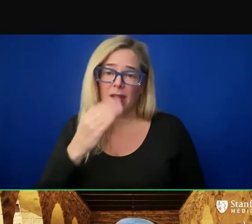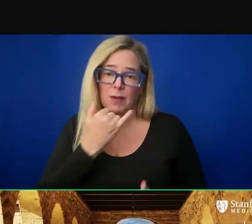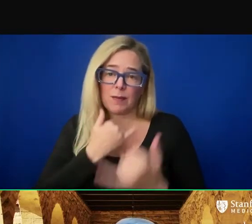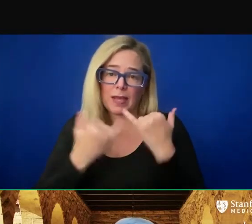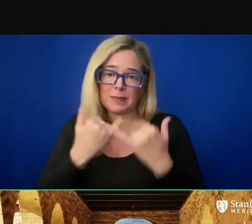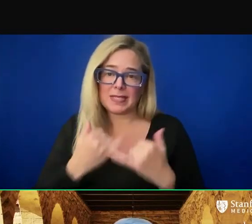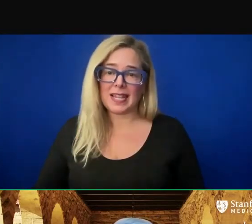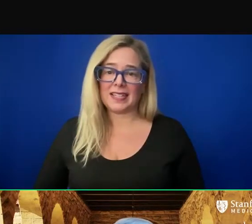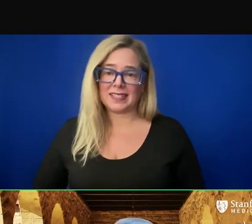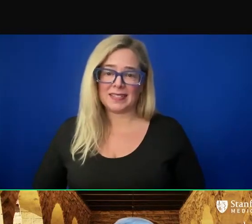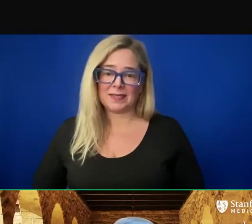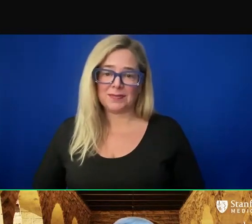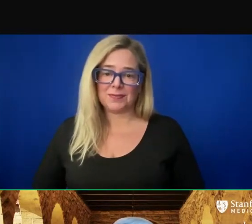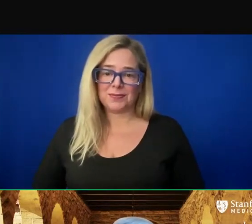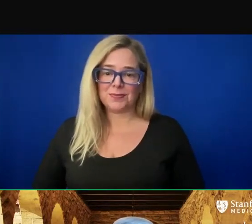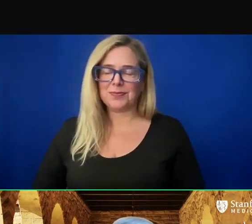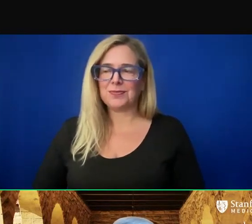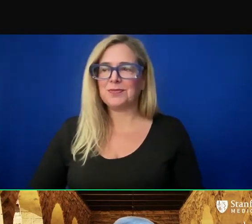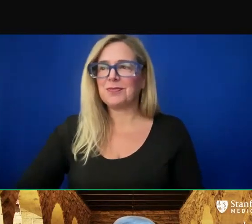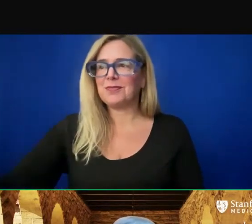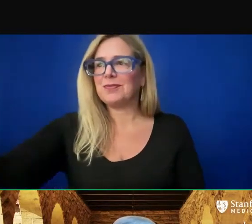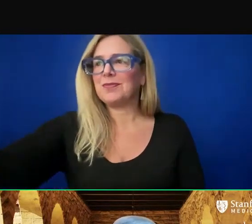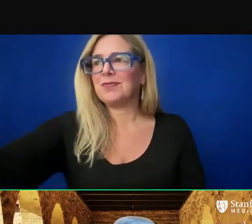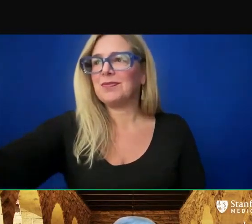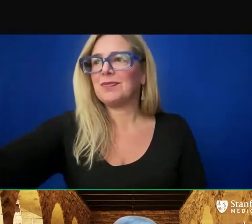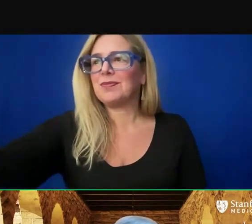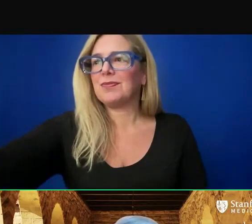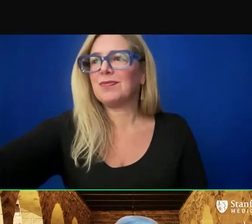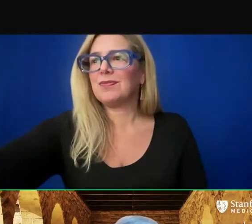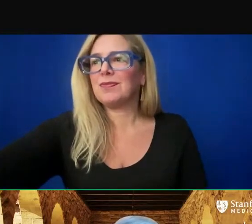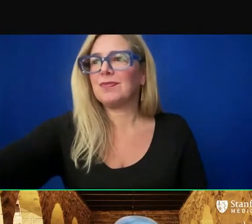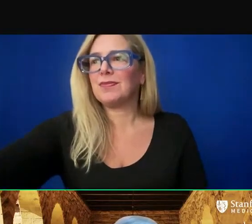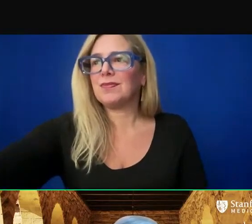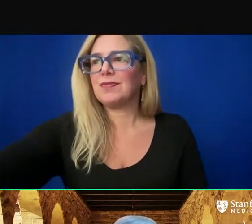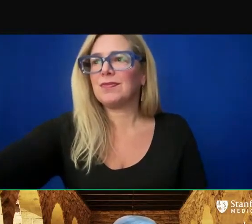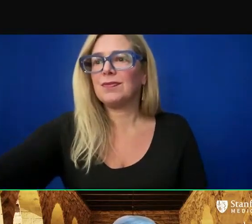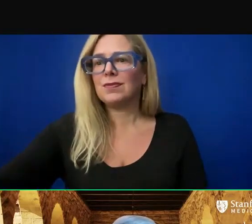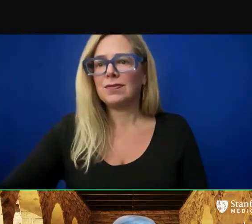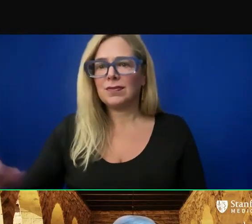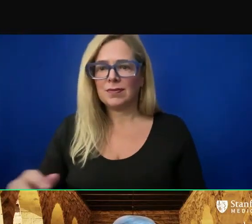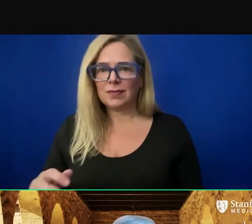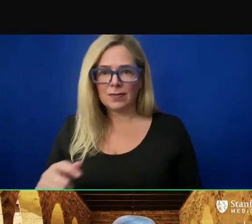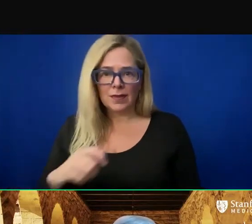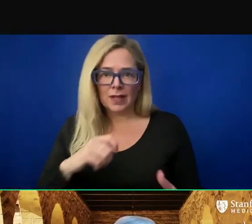I'm not gonna take the time and effort to go through a land acknowledgement, I assume and hope that happened earlier in the day.